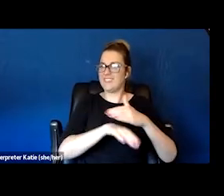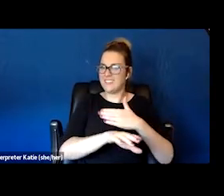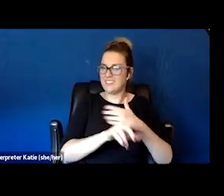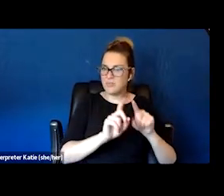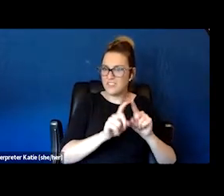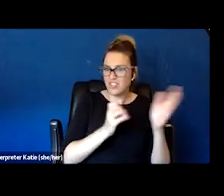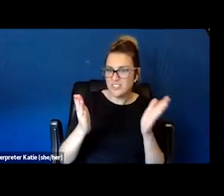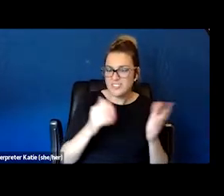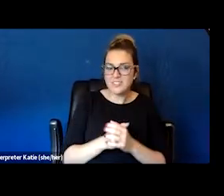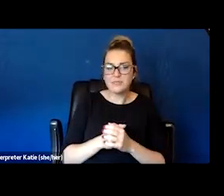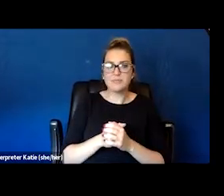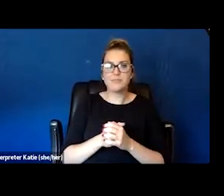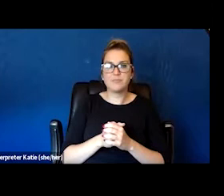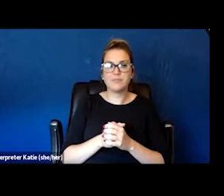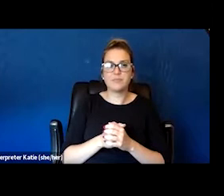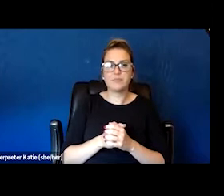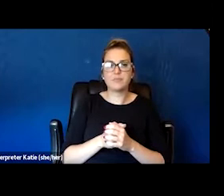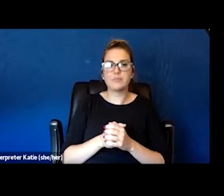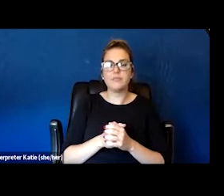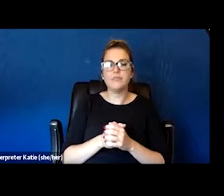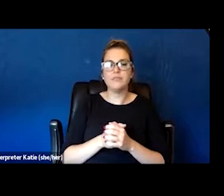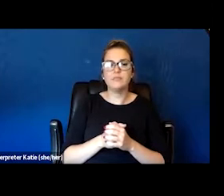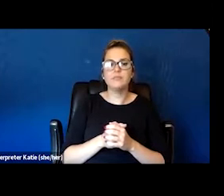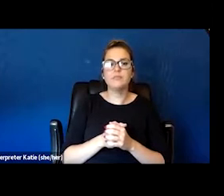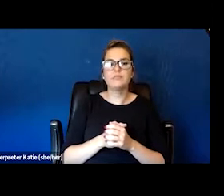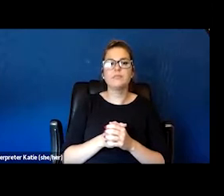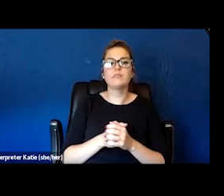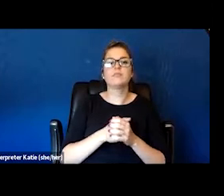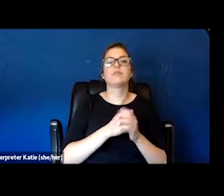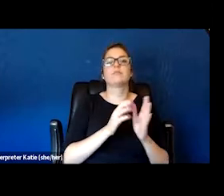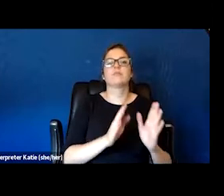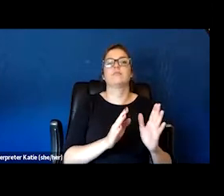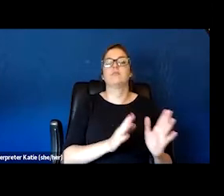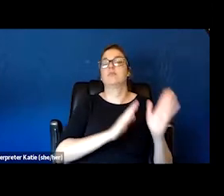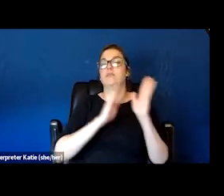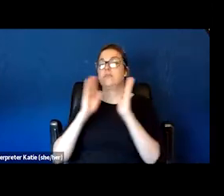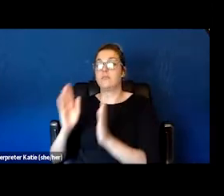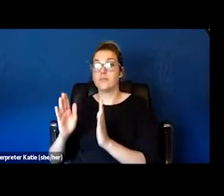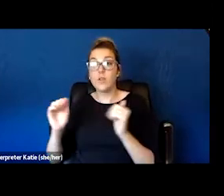And the idea of Coordinated Entry of course, is that there is easier, faster, more efficient access